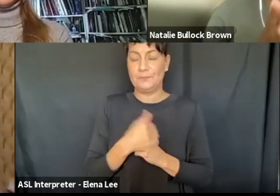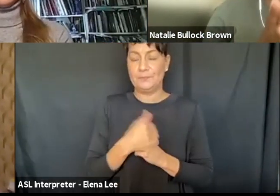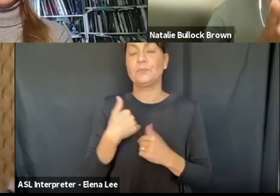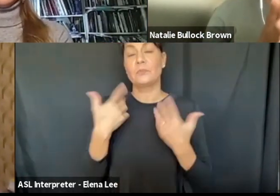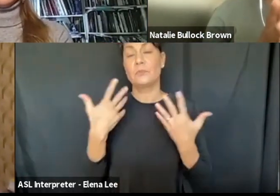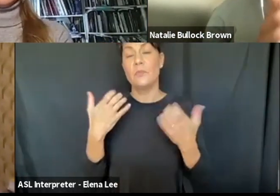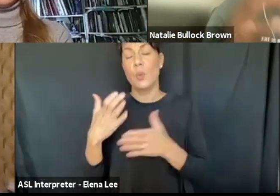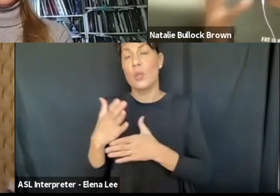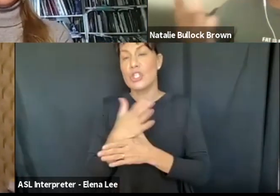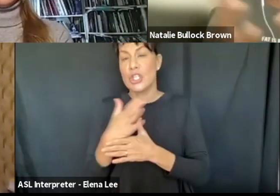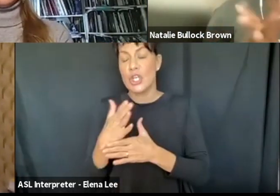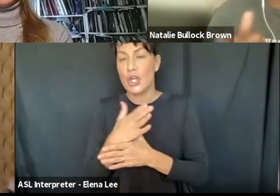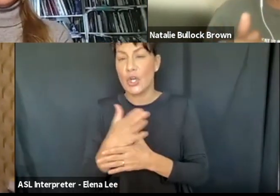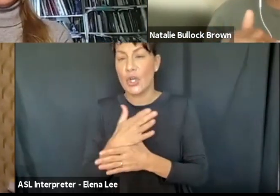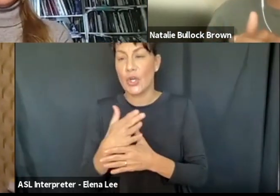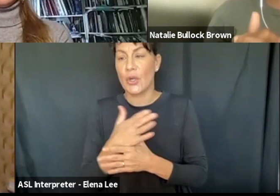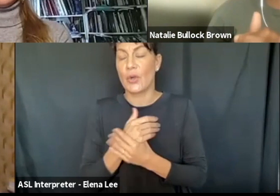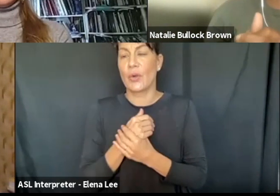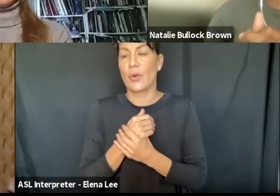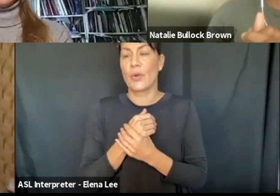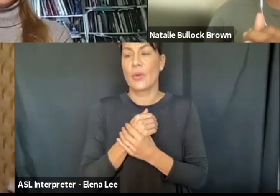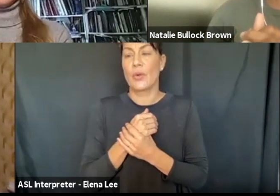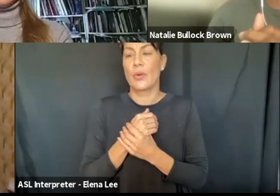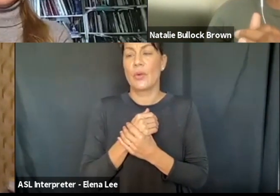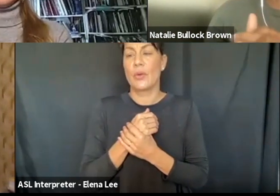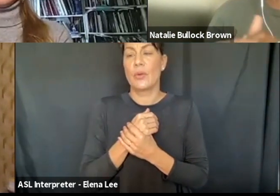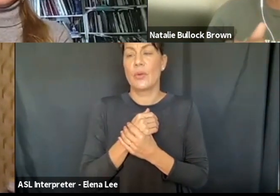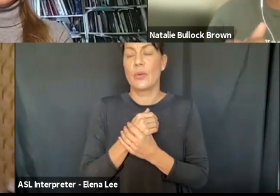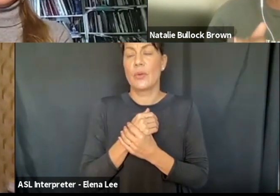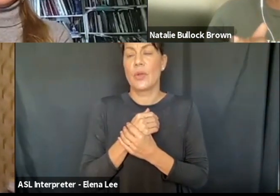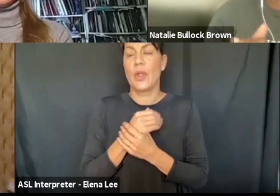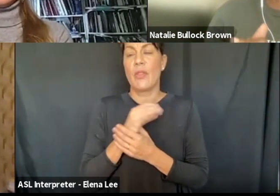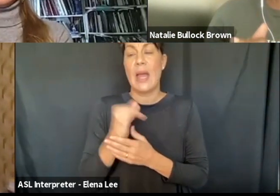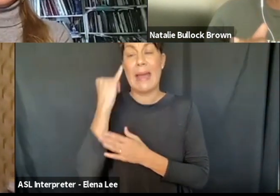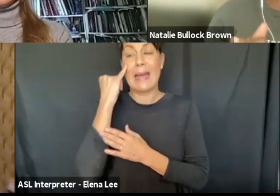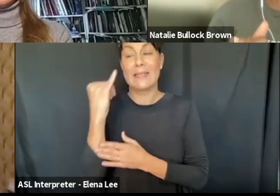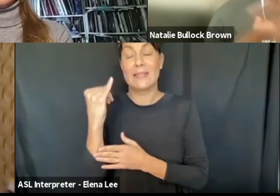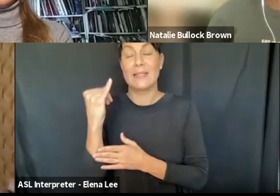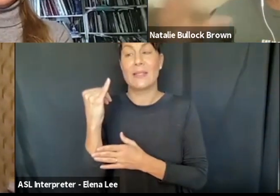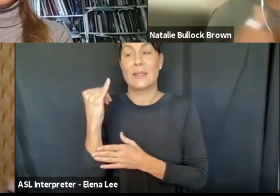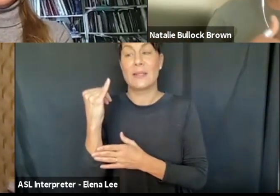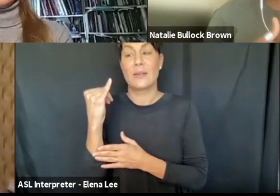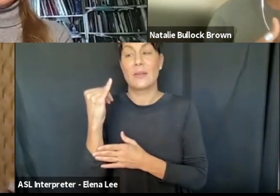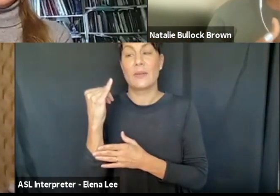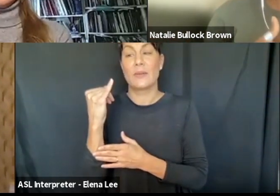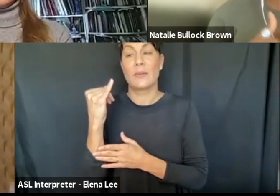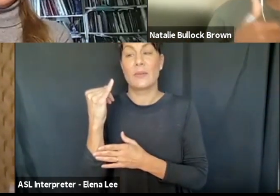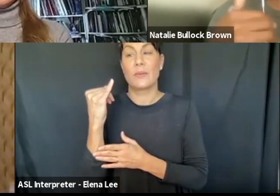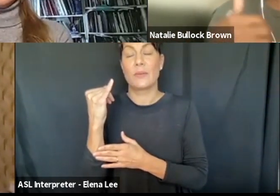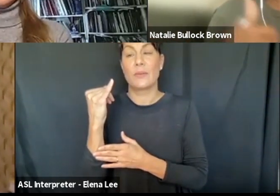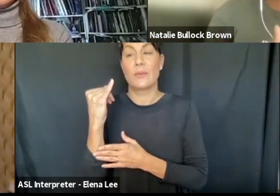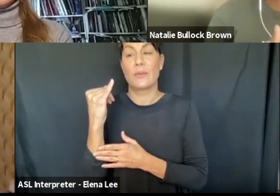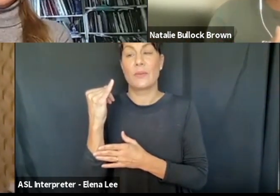to what we're thinking about, the idea that part of what the Working Group has learned.